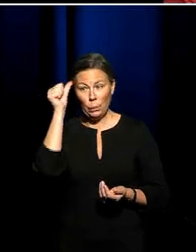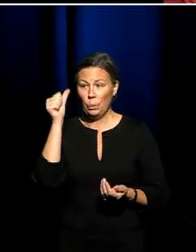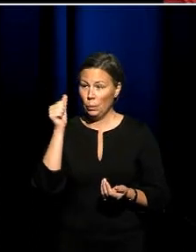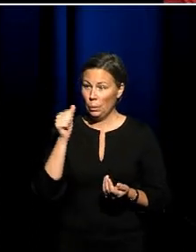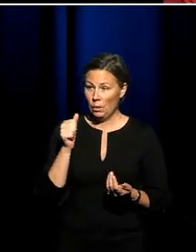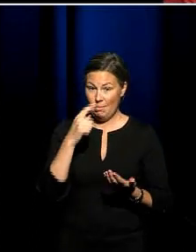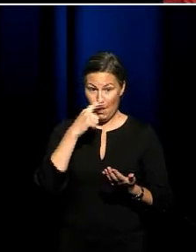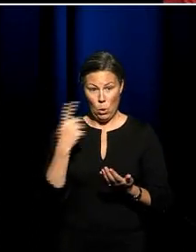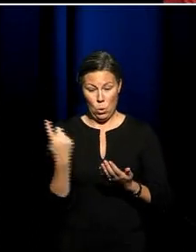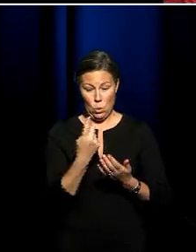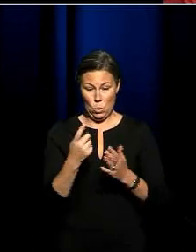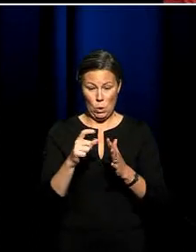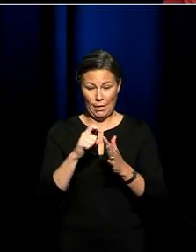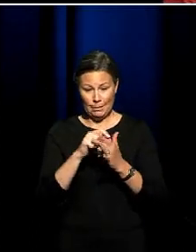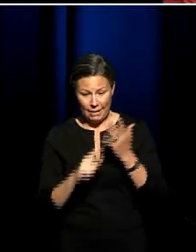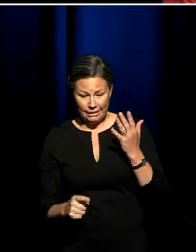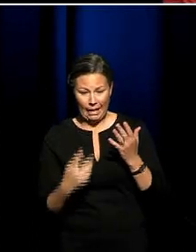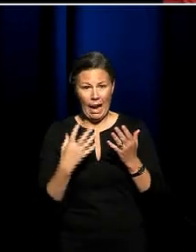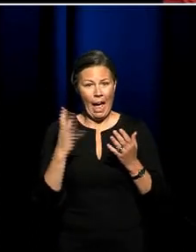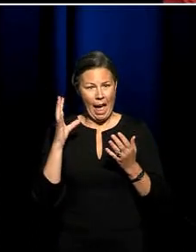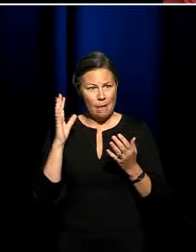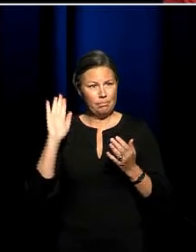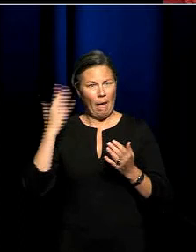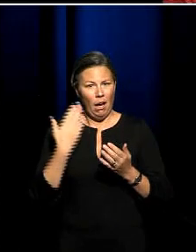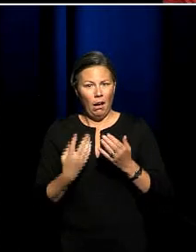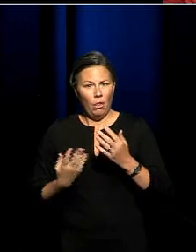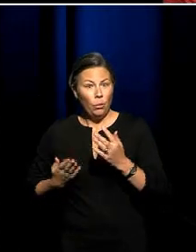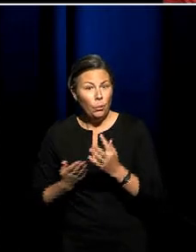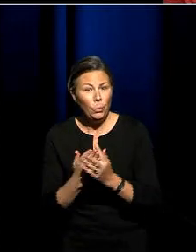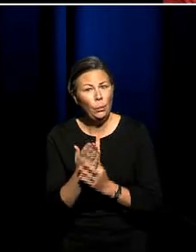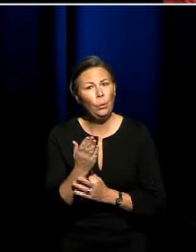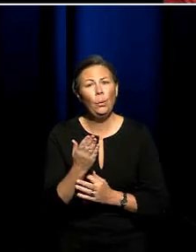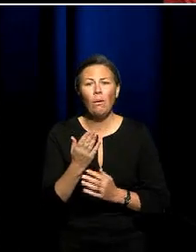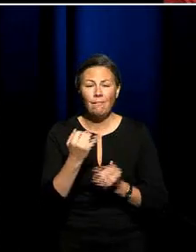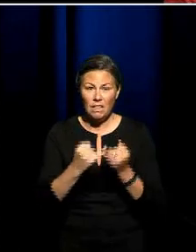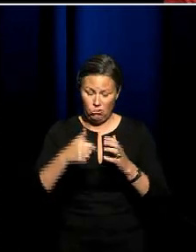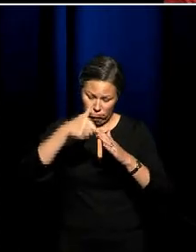Reference, “multilayered”. The potential scope of our inquiry is actually,